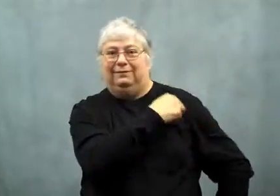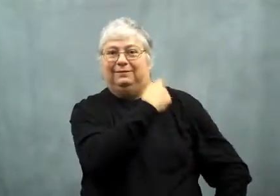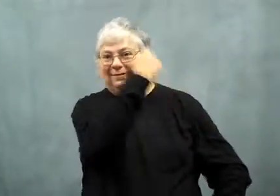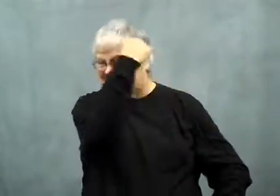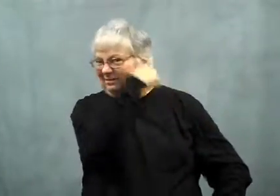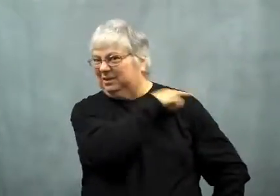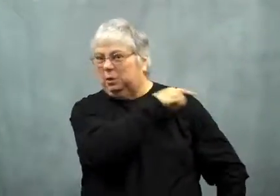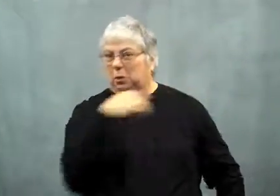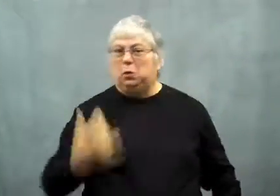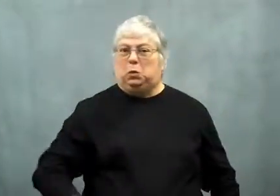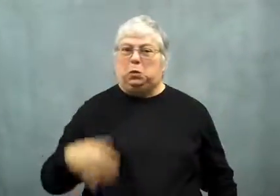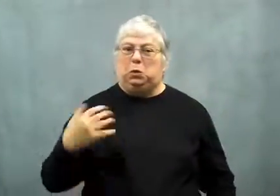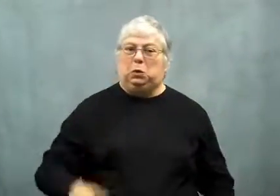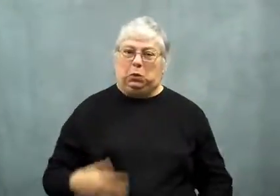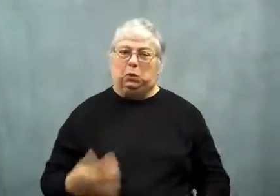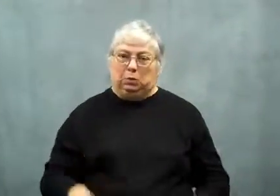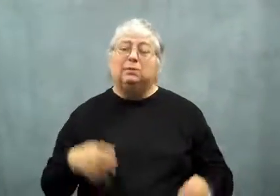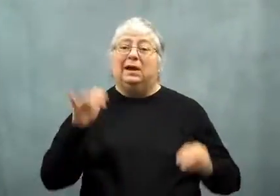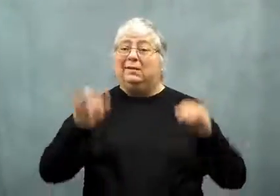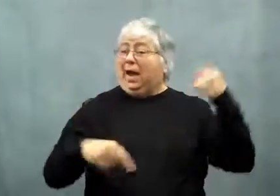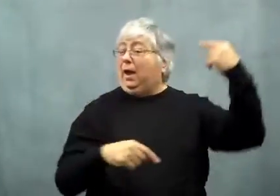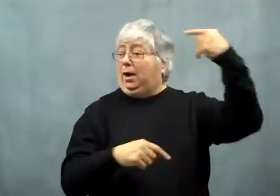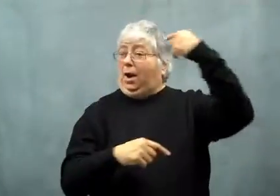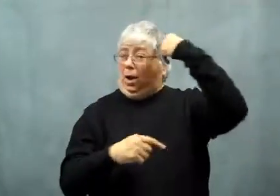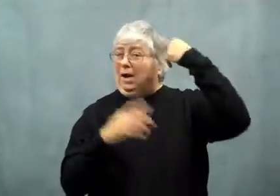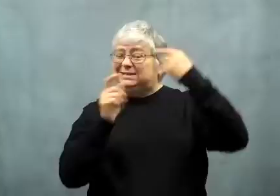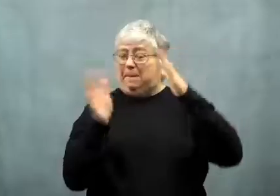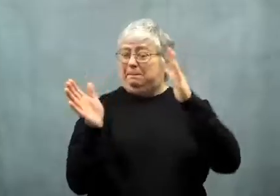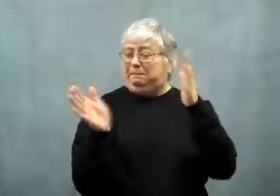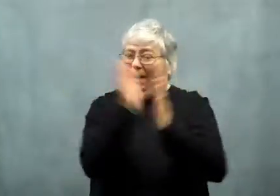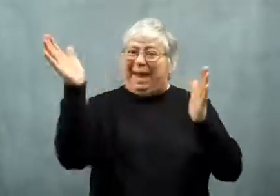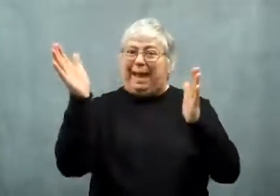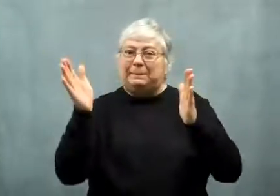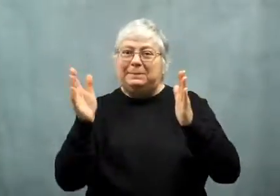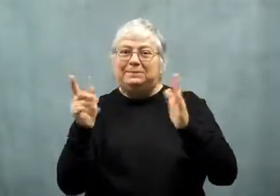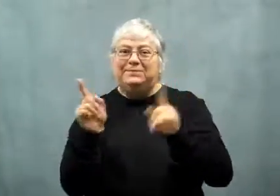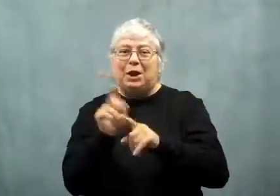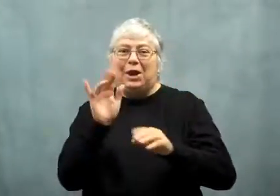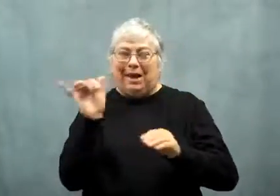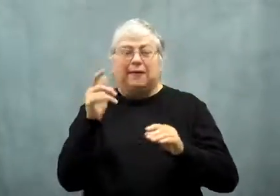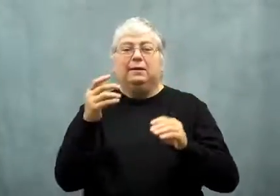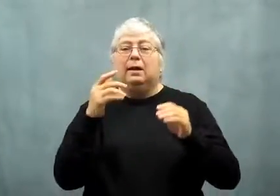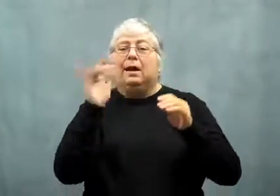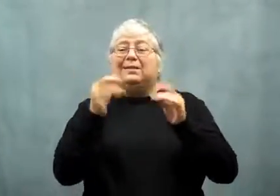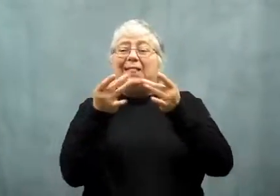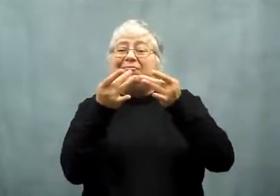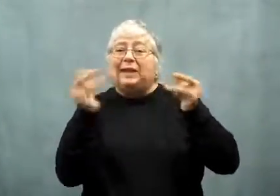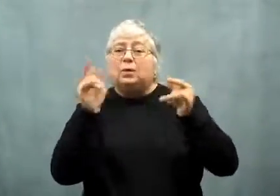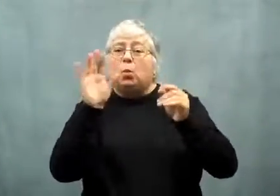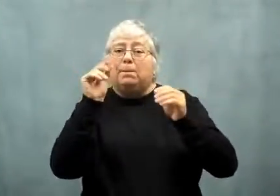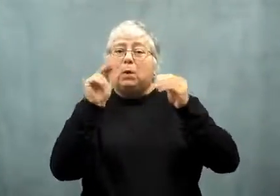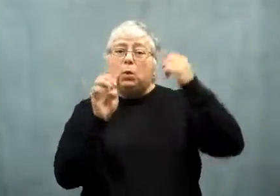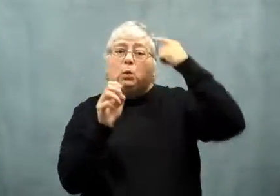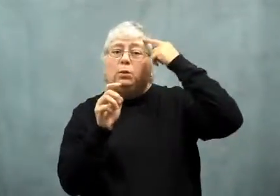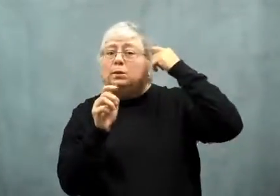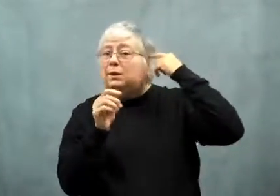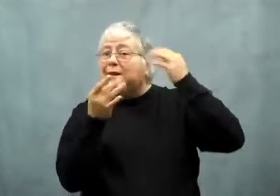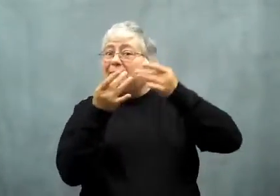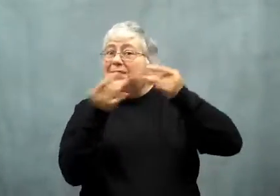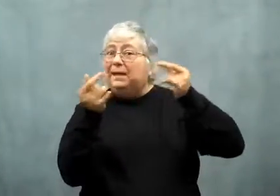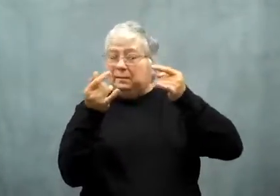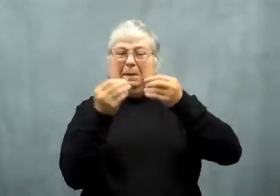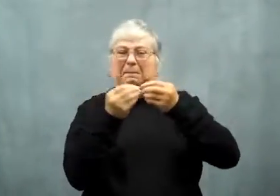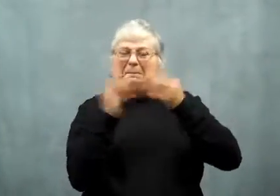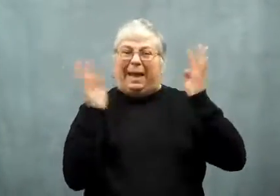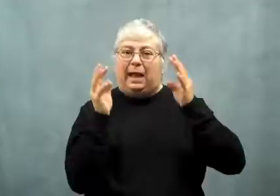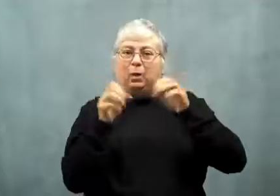Quite an injury.